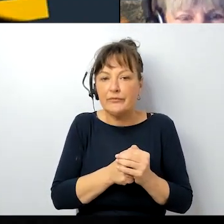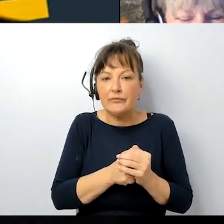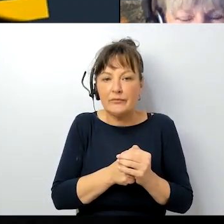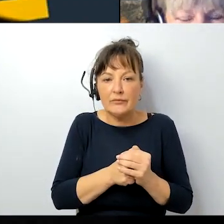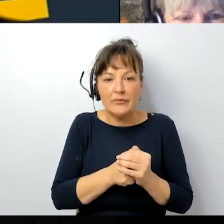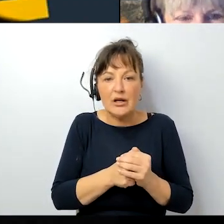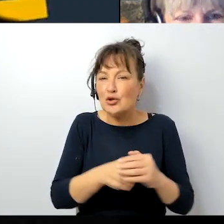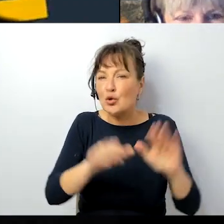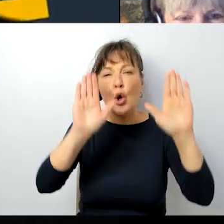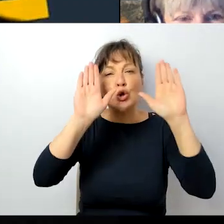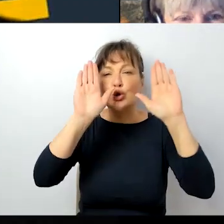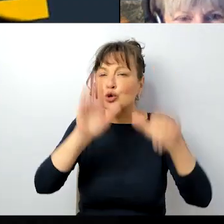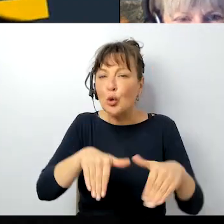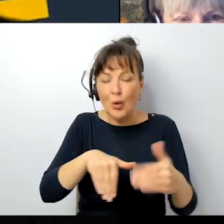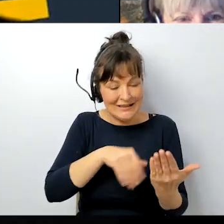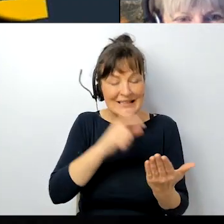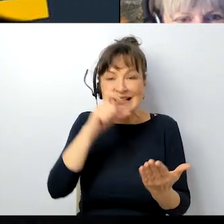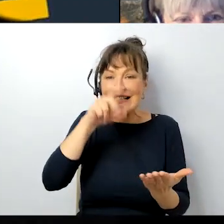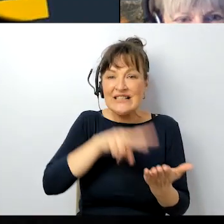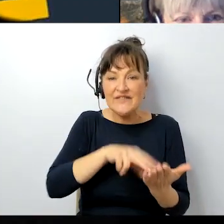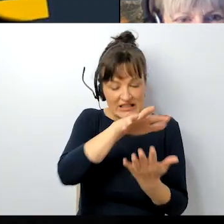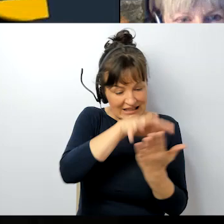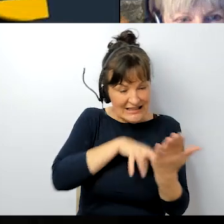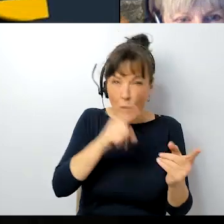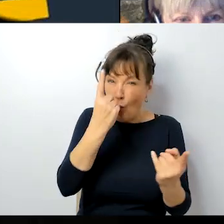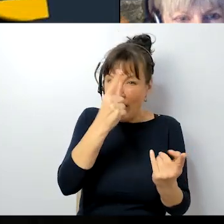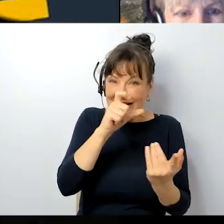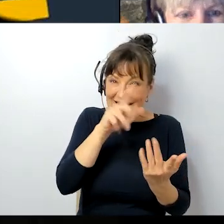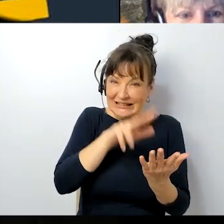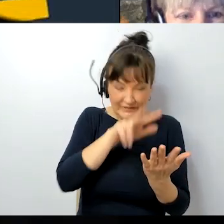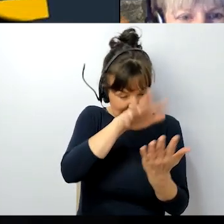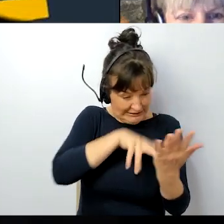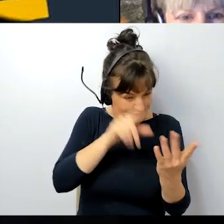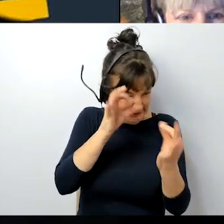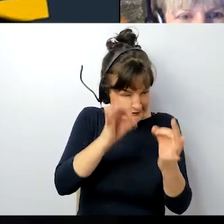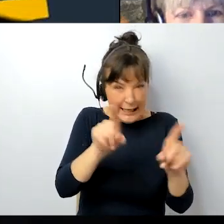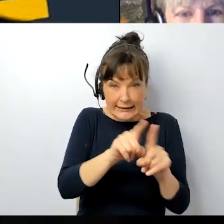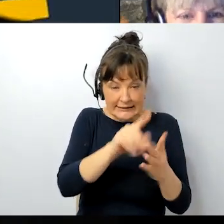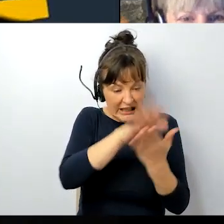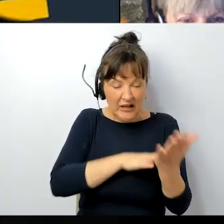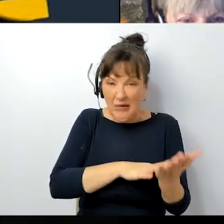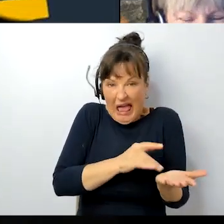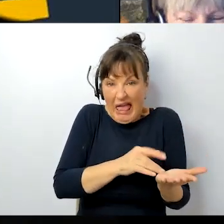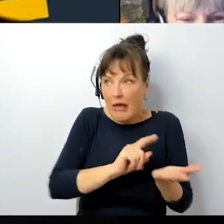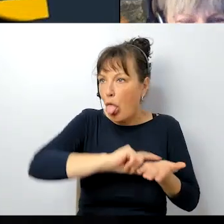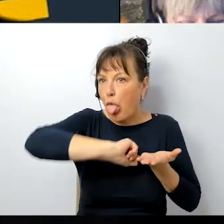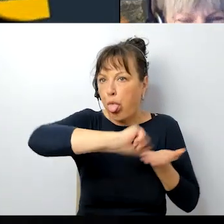So, just bung in the same CV in for everything, don't do that. It's not gonna look like you've